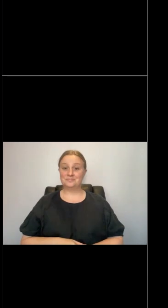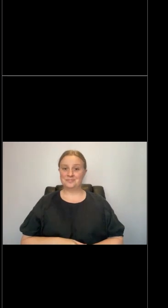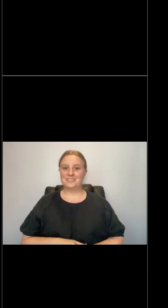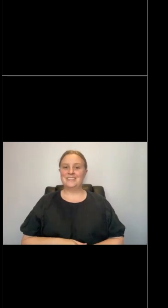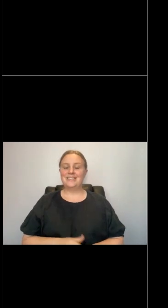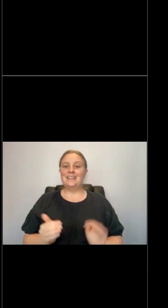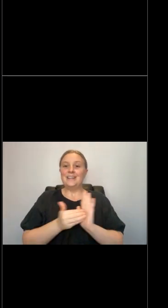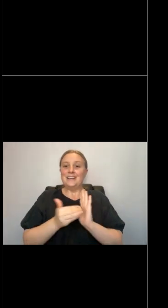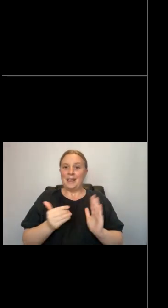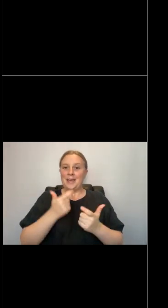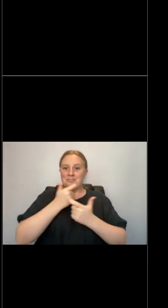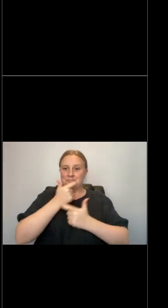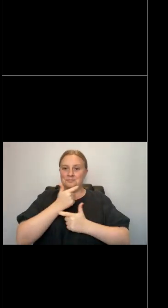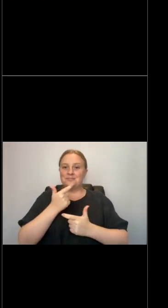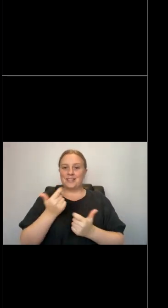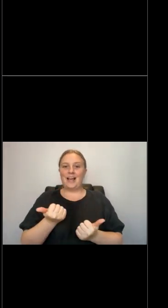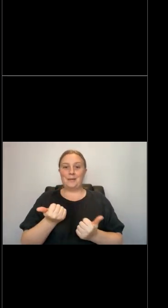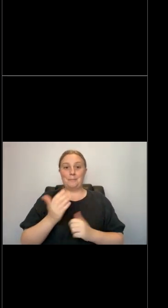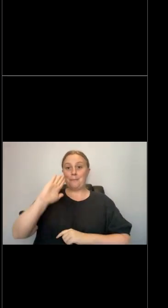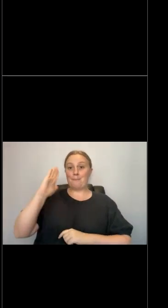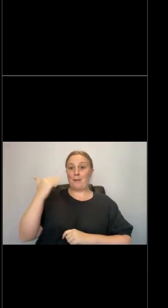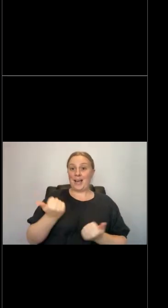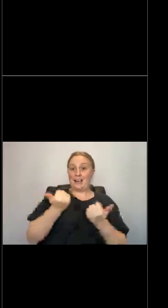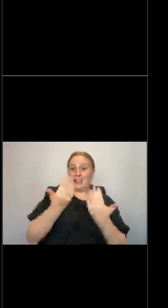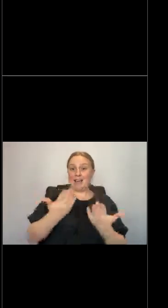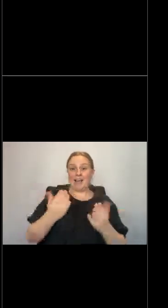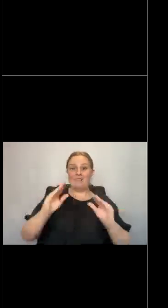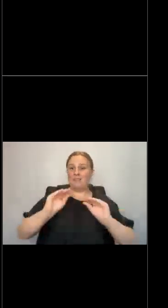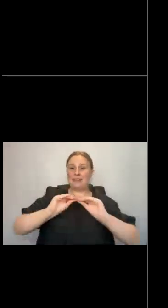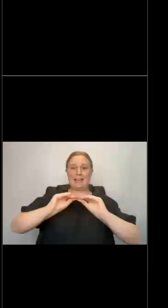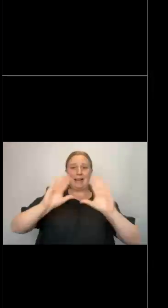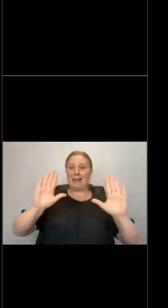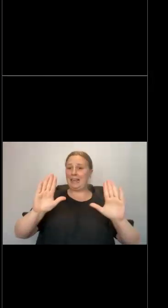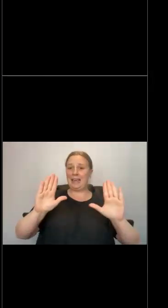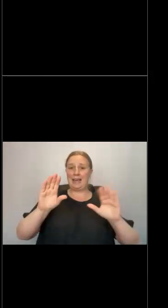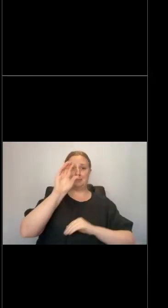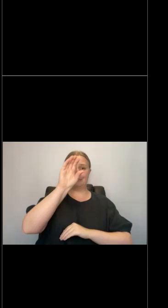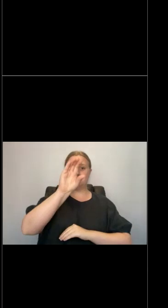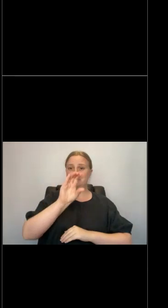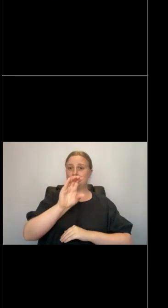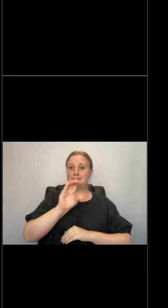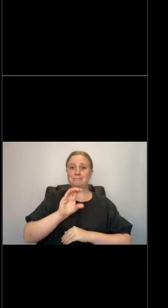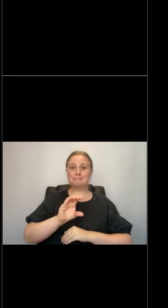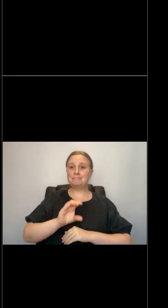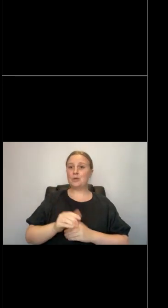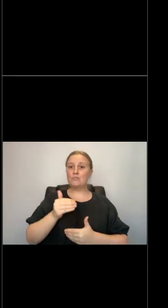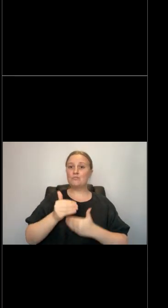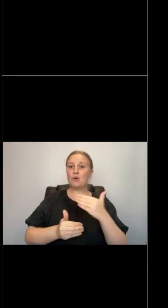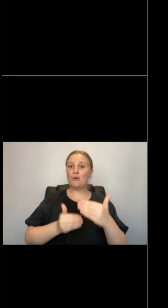really, really straightforward flow chart before, because I acknowledge some of you are not lawyers, but of course